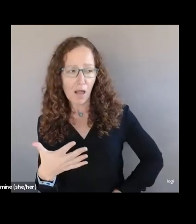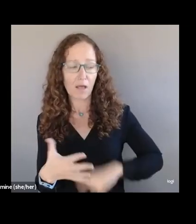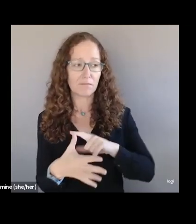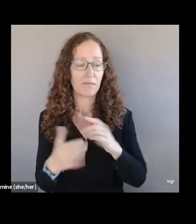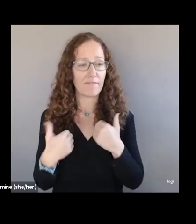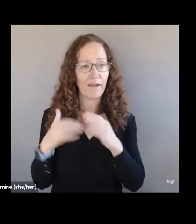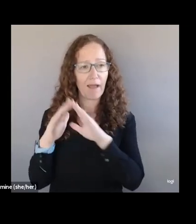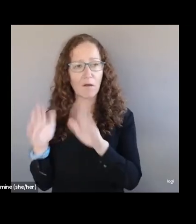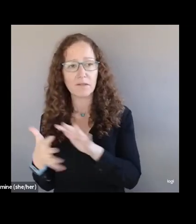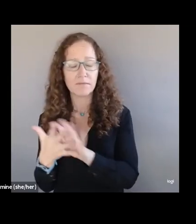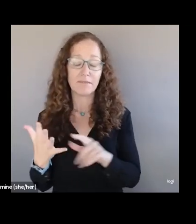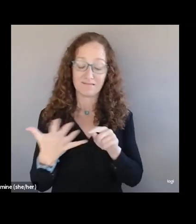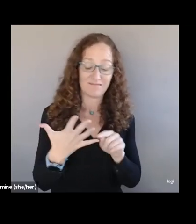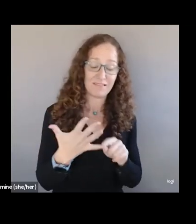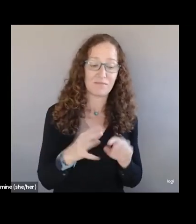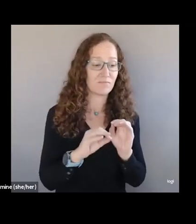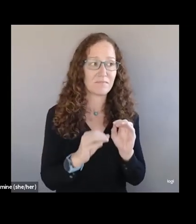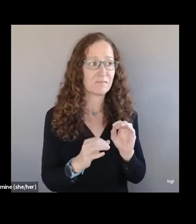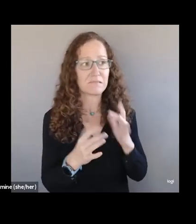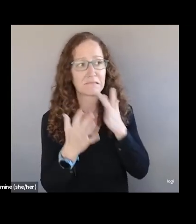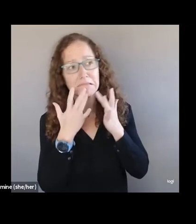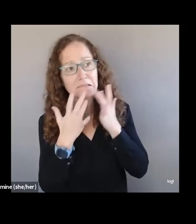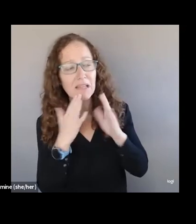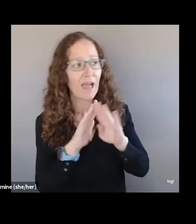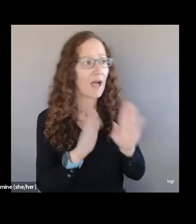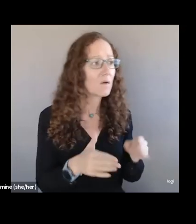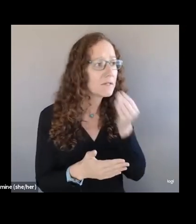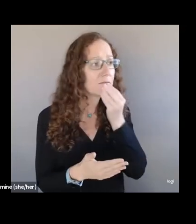foundation of capitalism, more specifically racial capitalism,